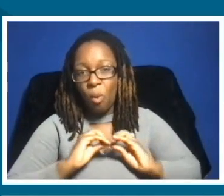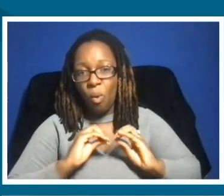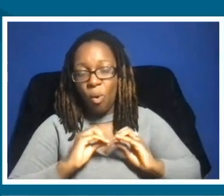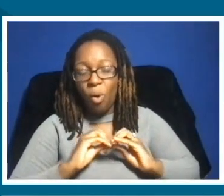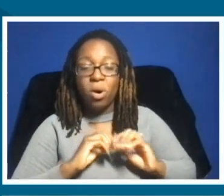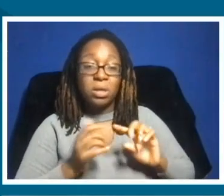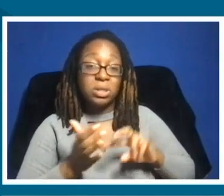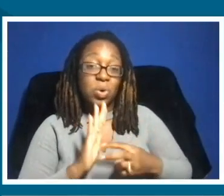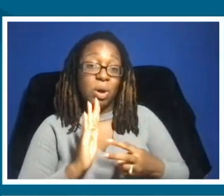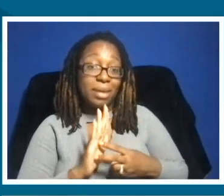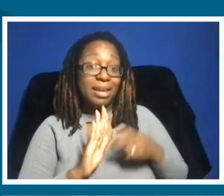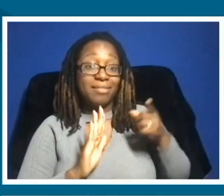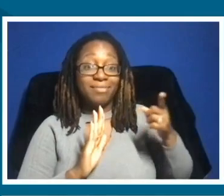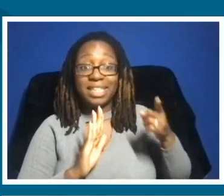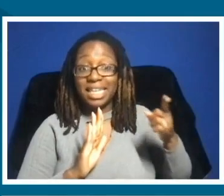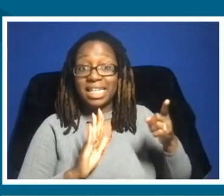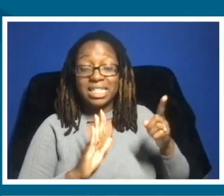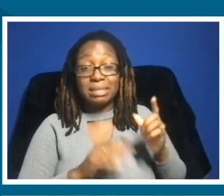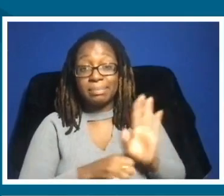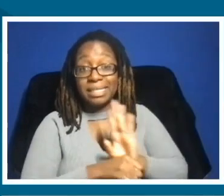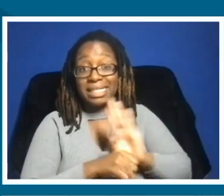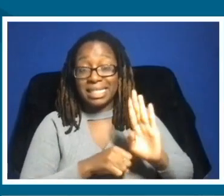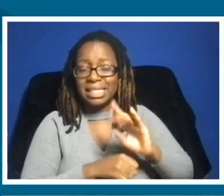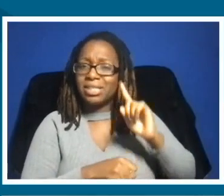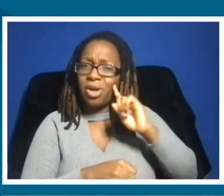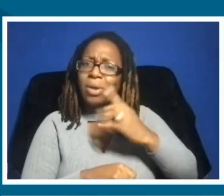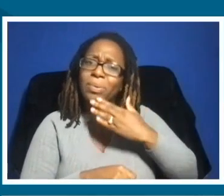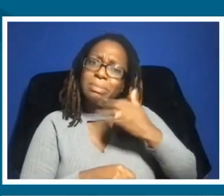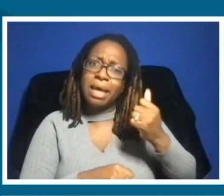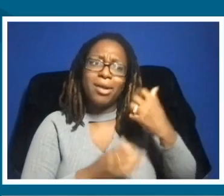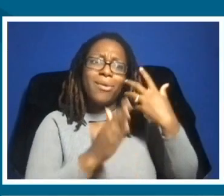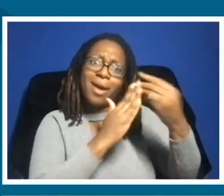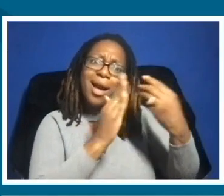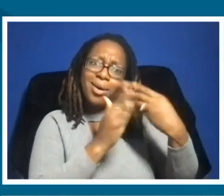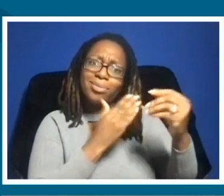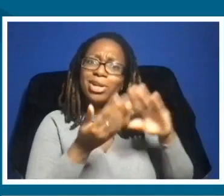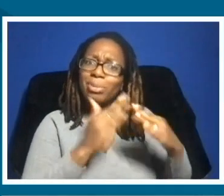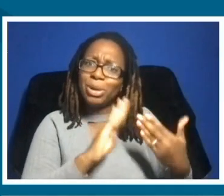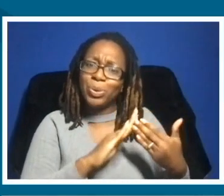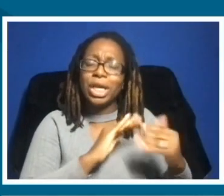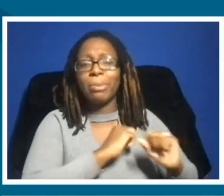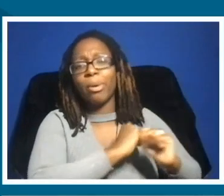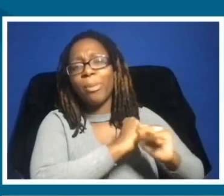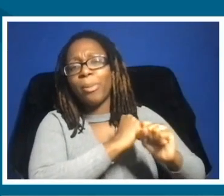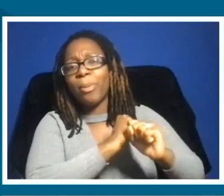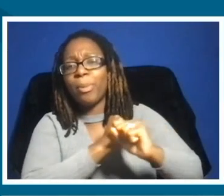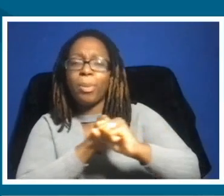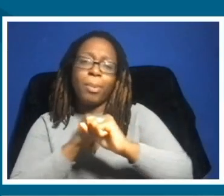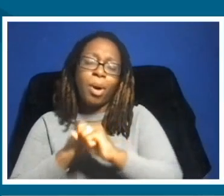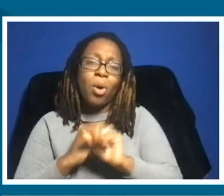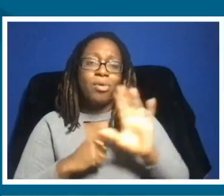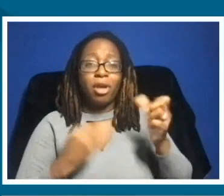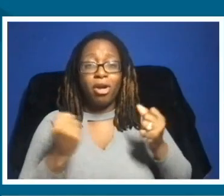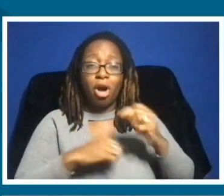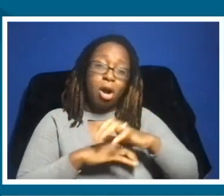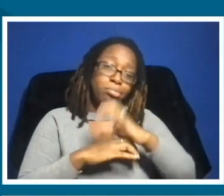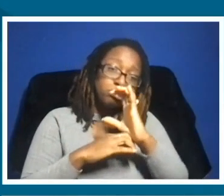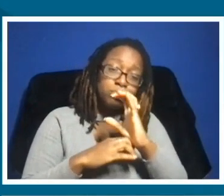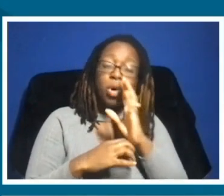more effective to just hit the street promote their artists sell cds out of their back trunk